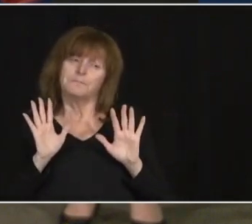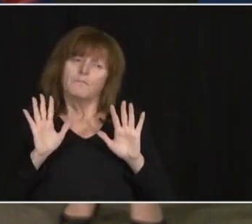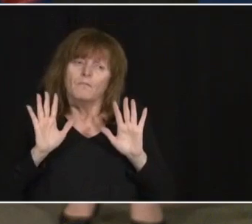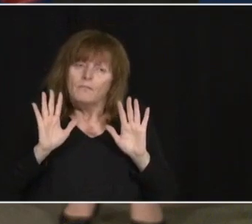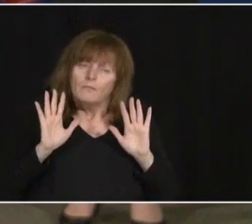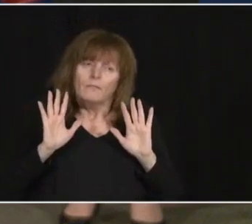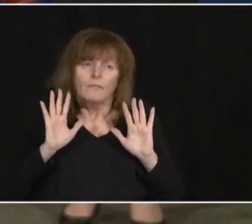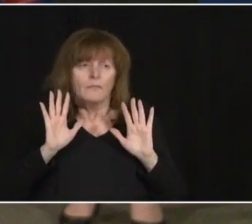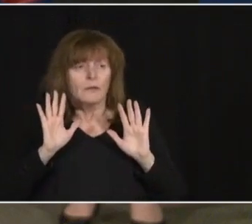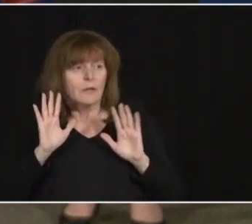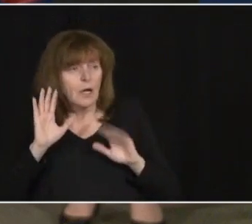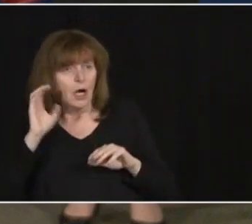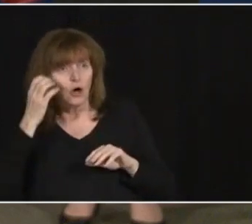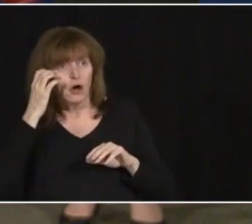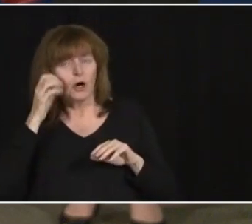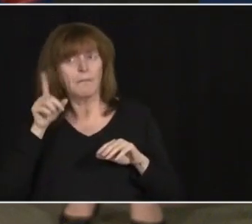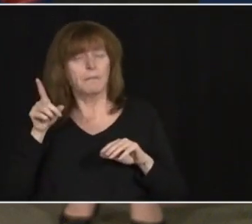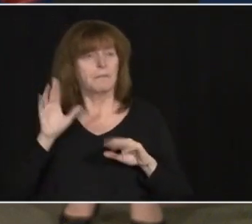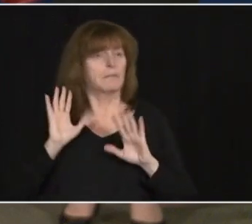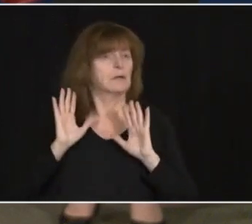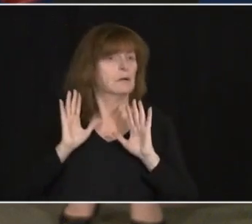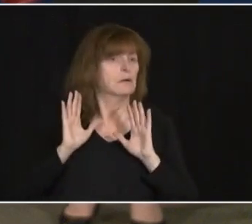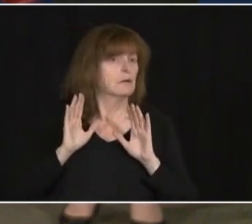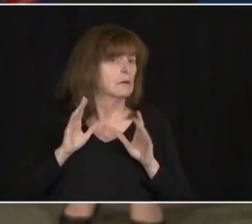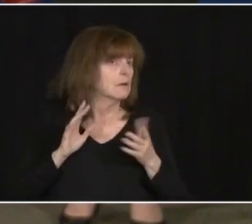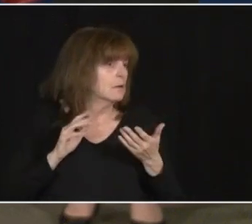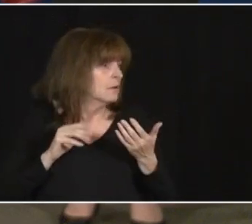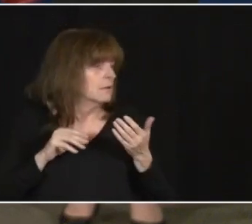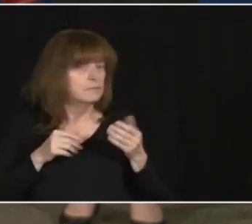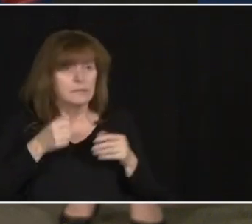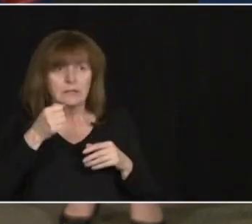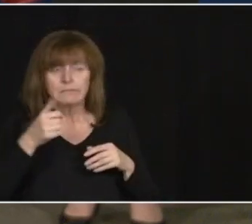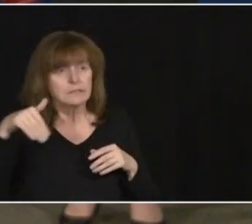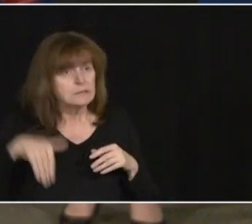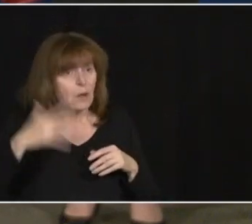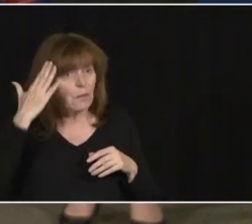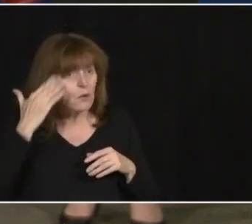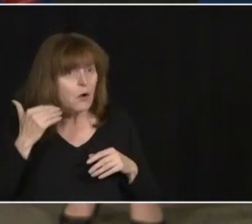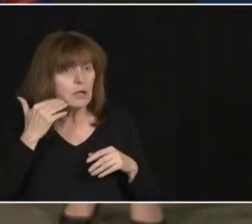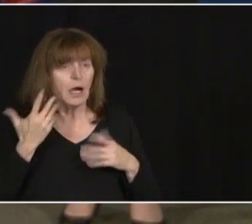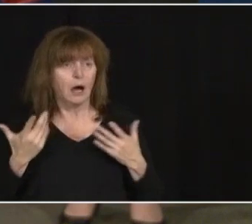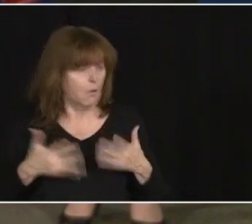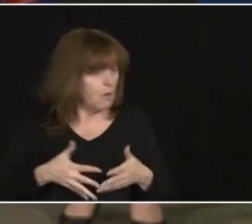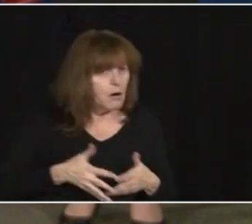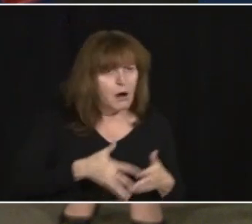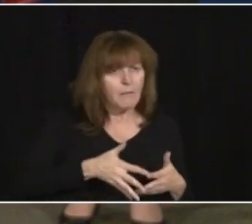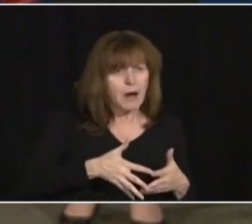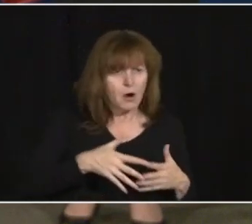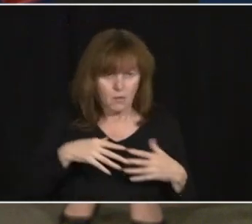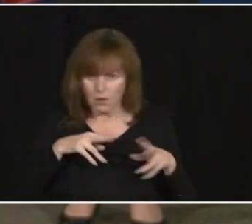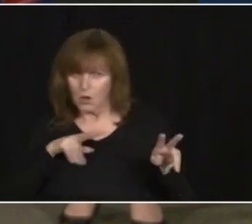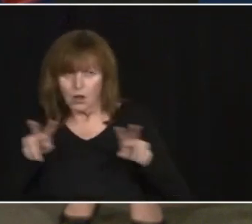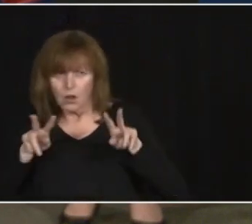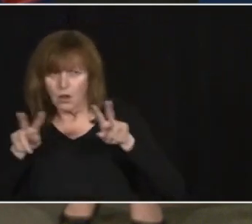if it's throughout Europe or over in South Carolina or down in the U.S. So we are taking the best modelling they